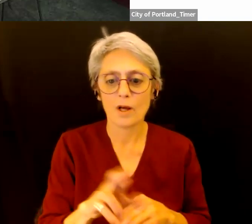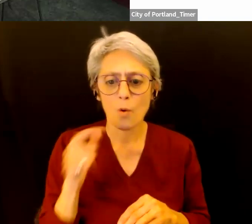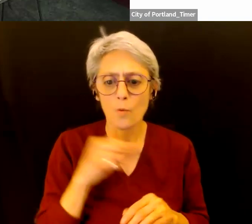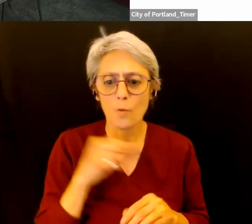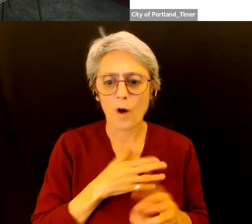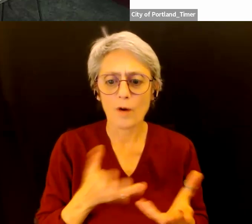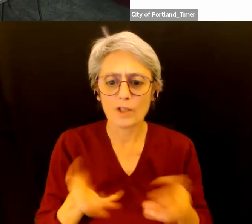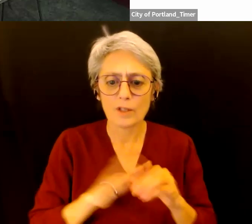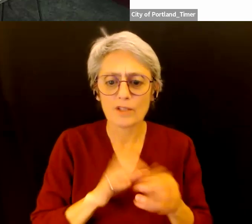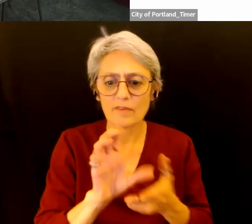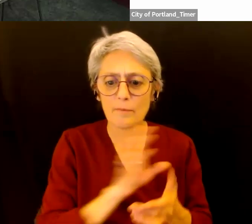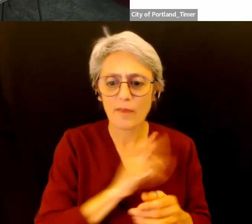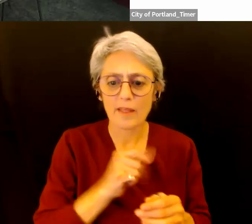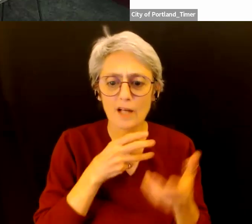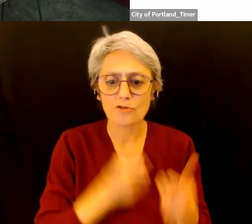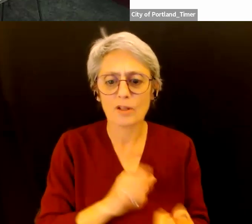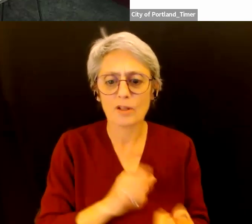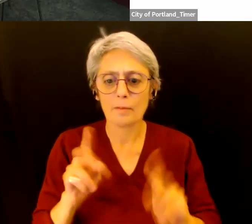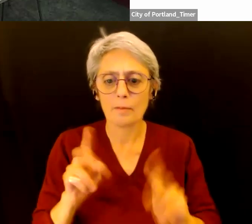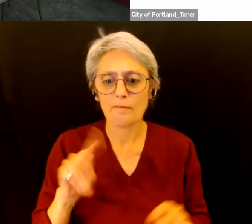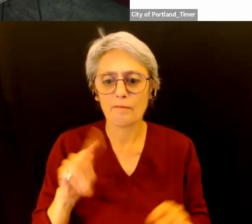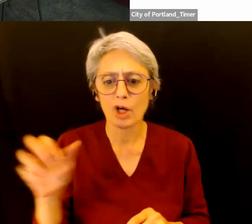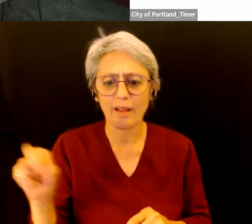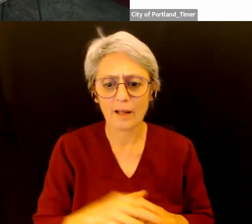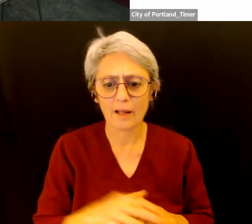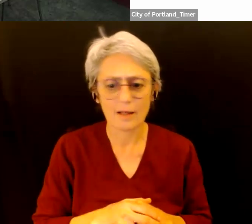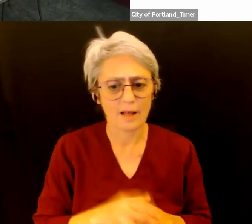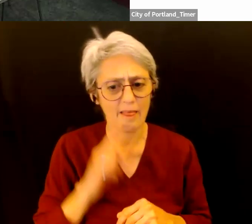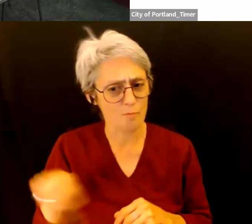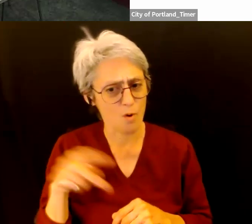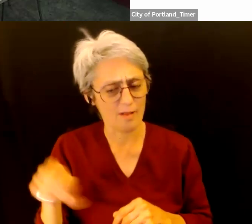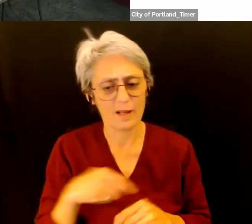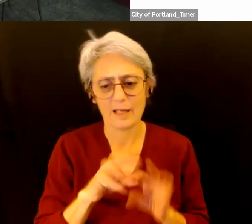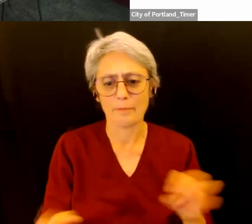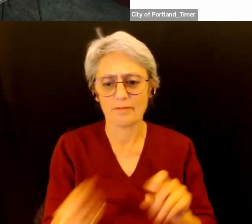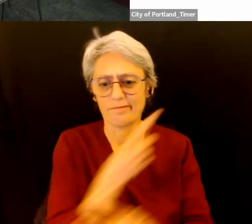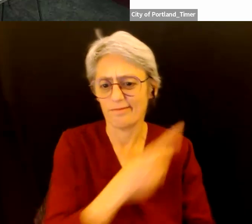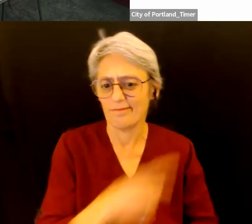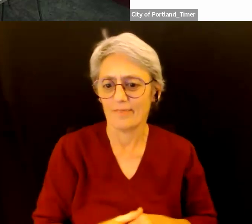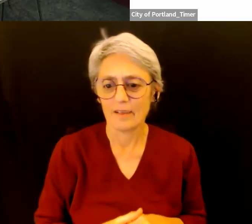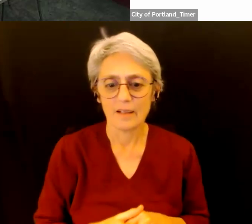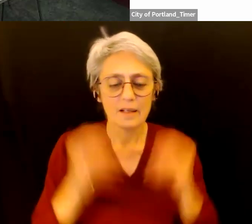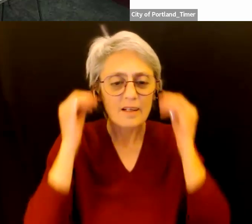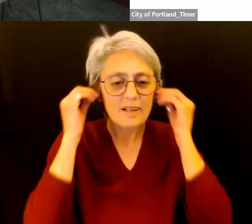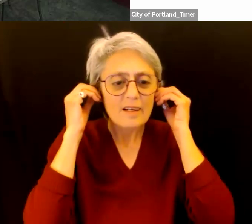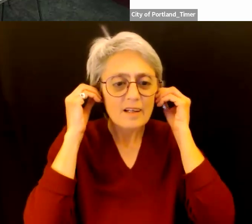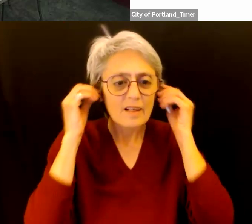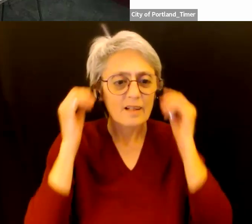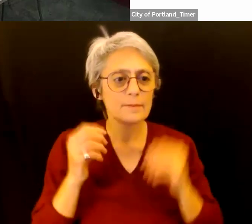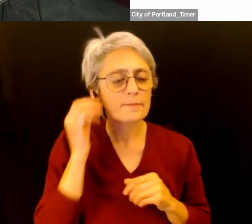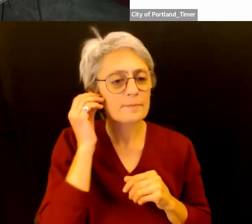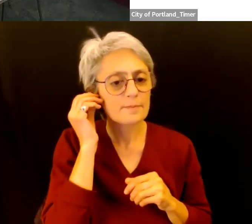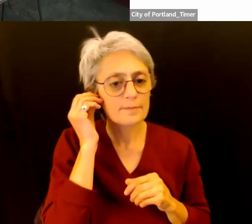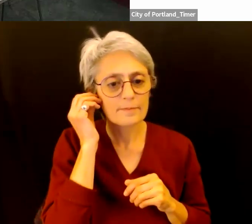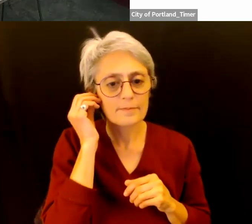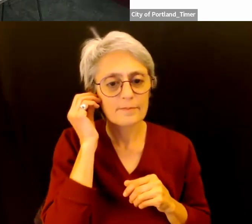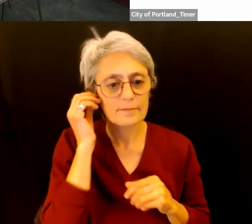Thank you.